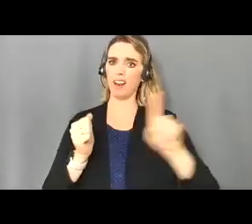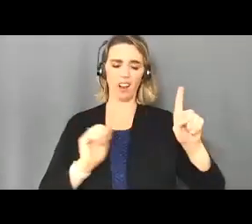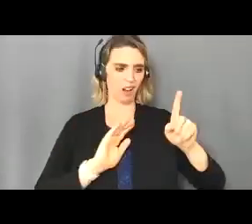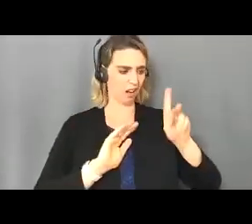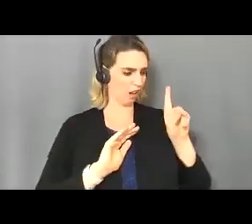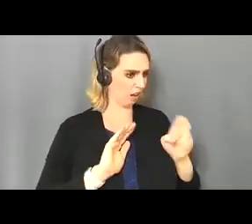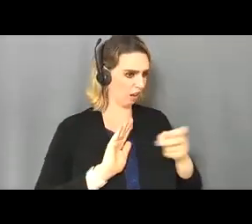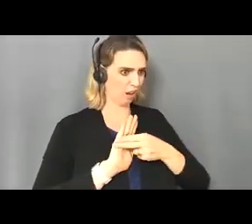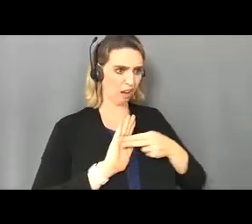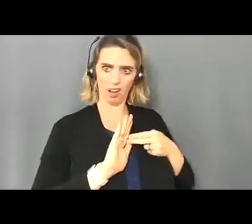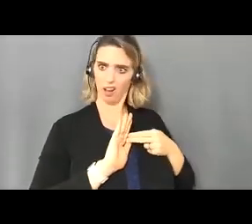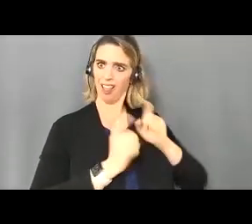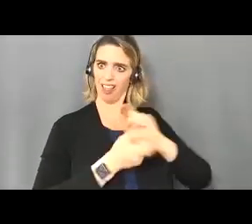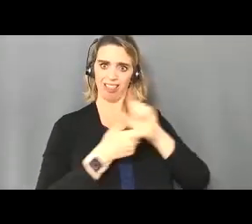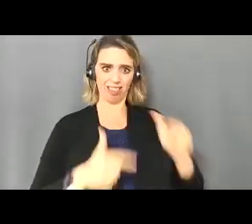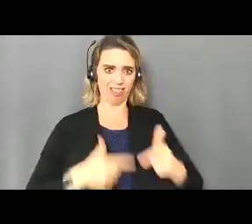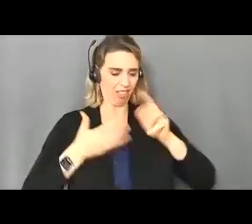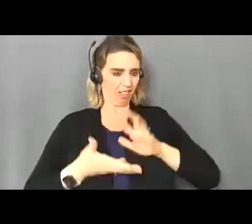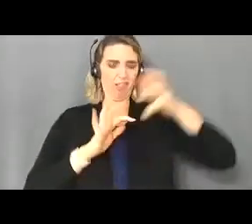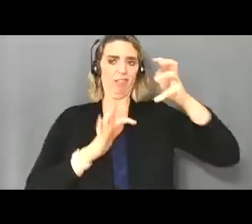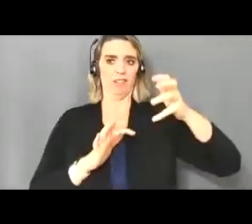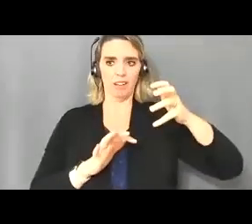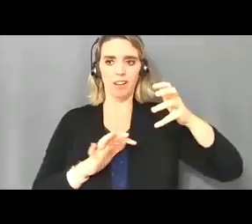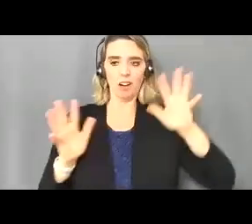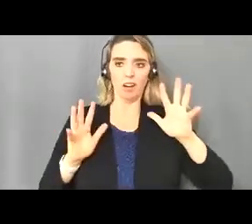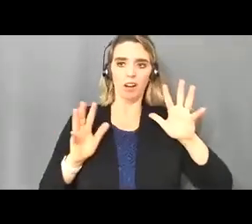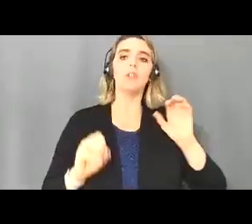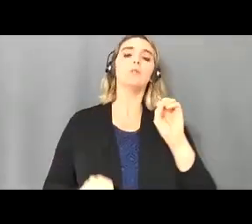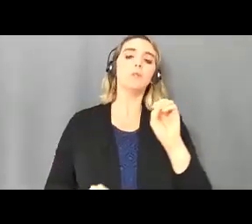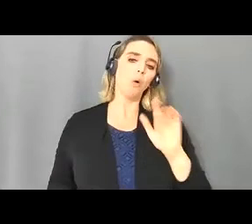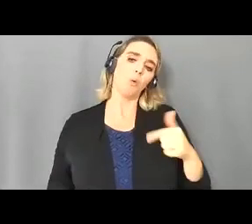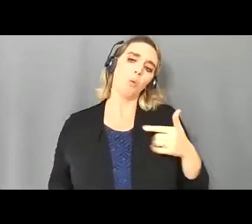everything is turned upside down. And so we really felt that if we could help